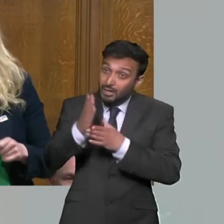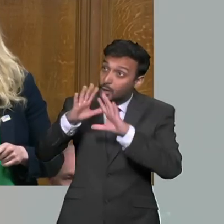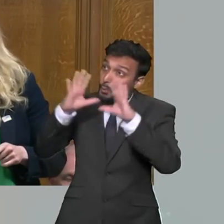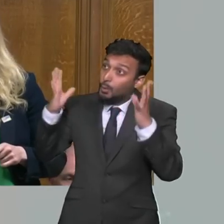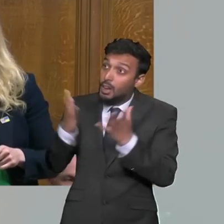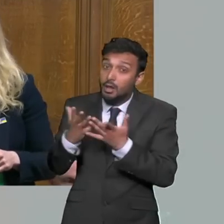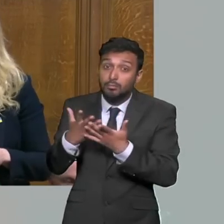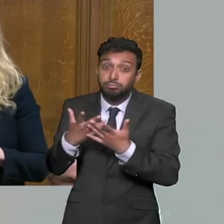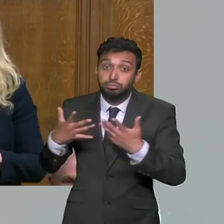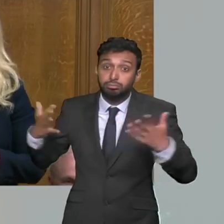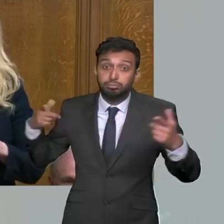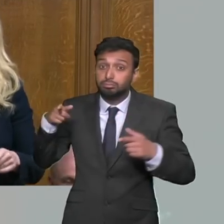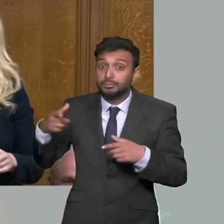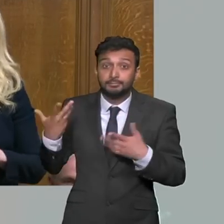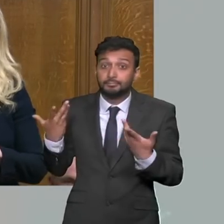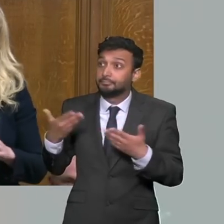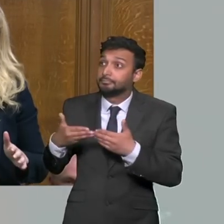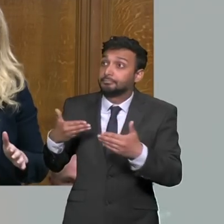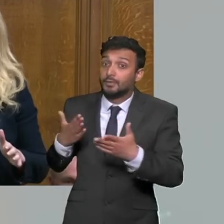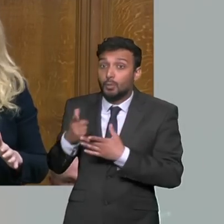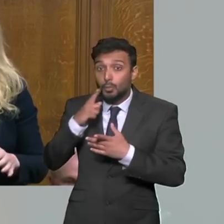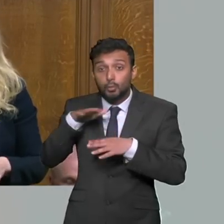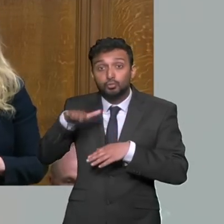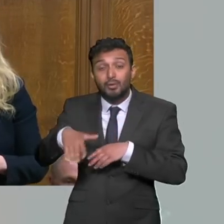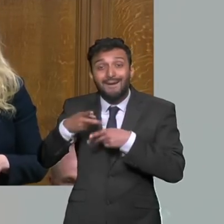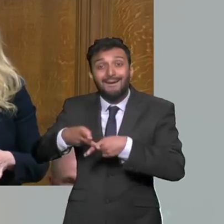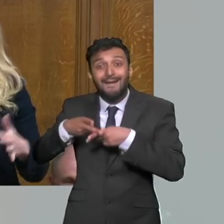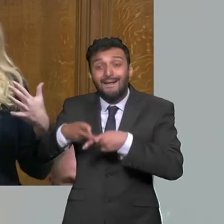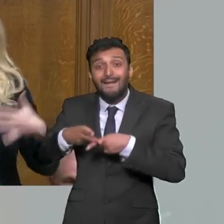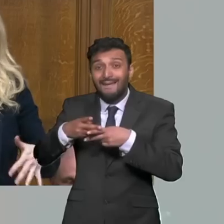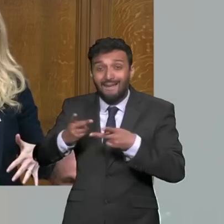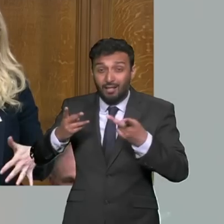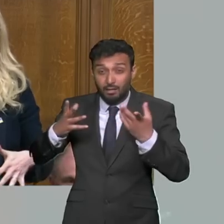childcare schemes, which have been a muddle under Governments of all political colours.